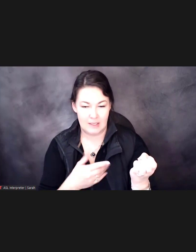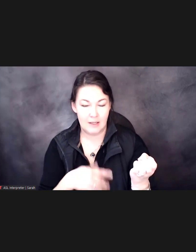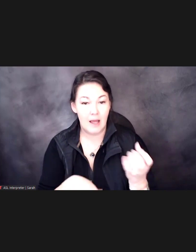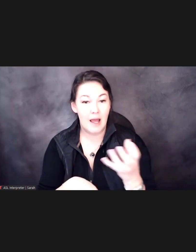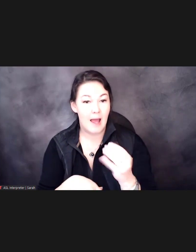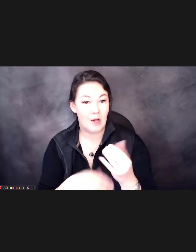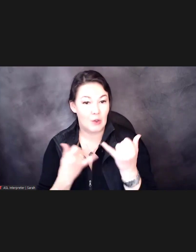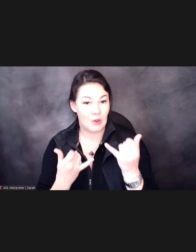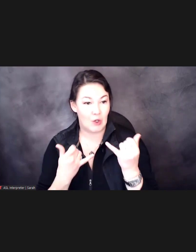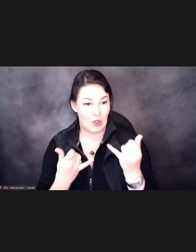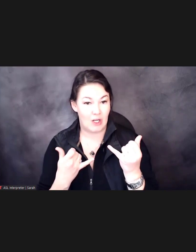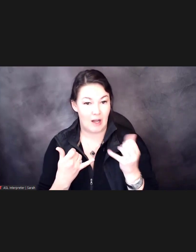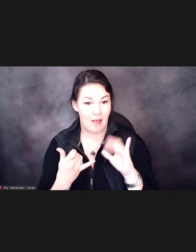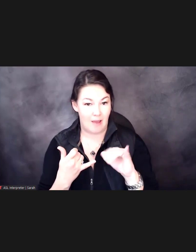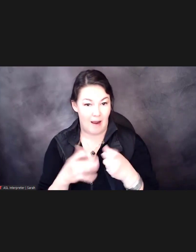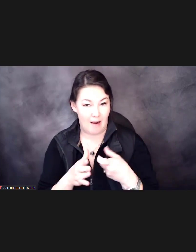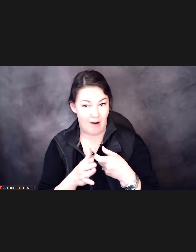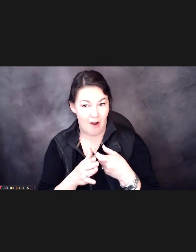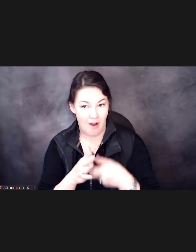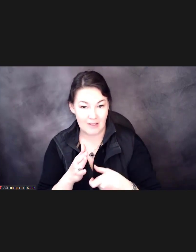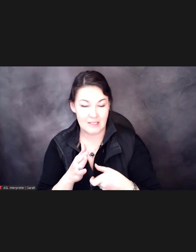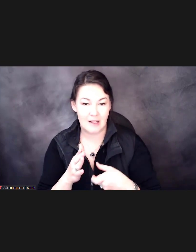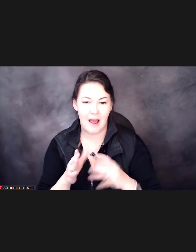equipment is what you're looking for and, currently, that costs, and